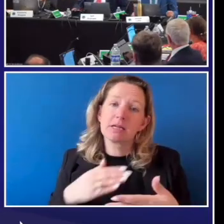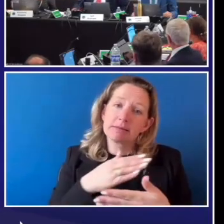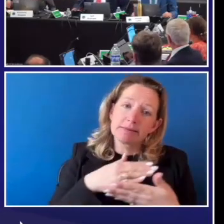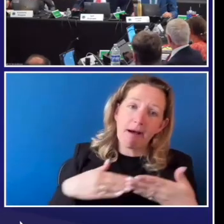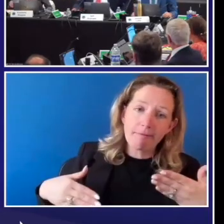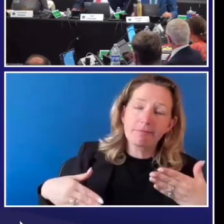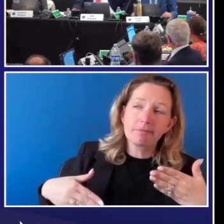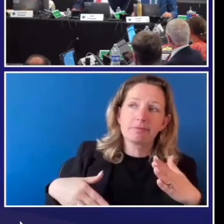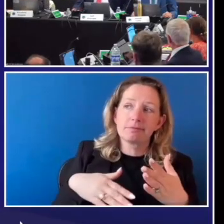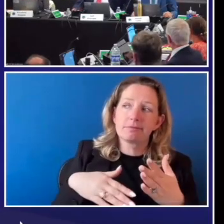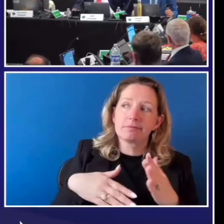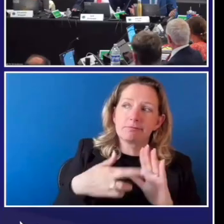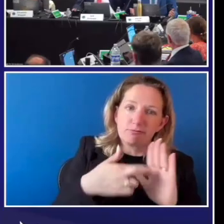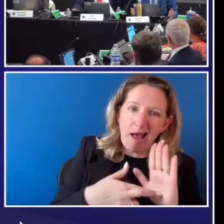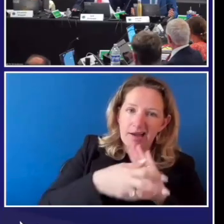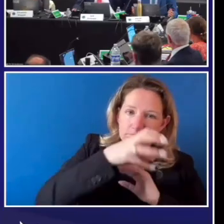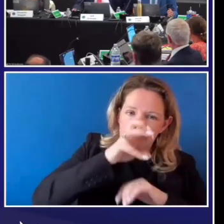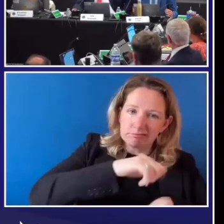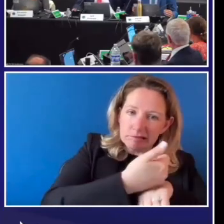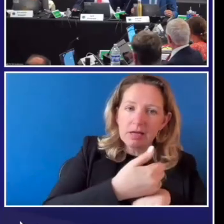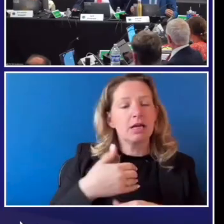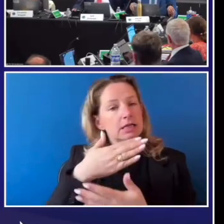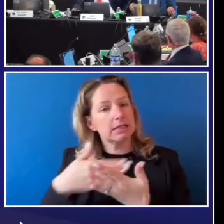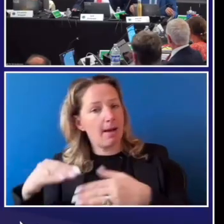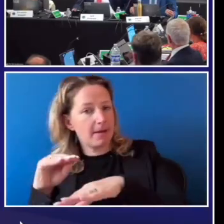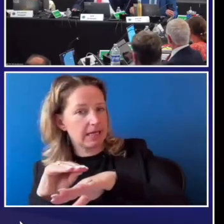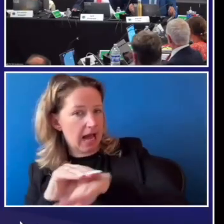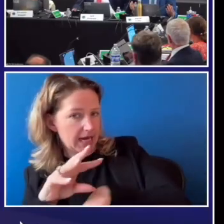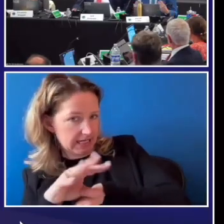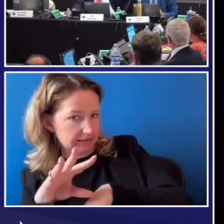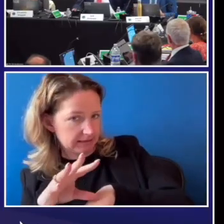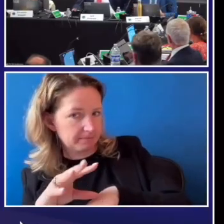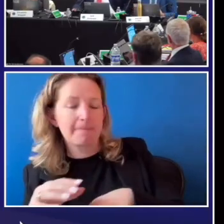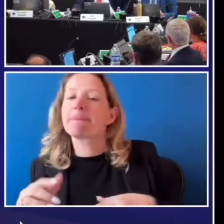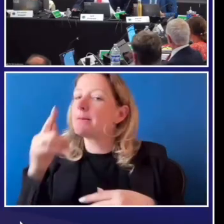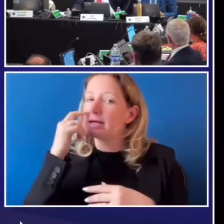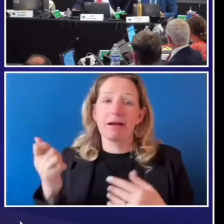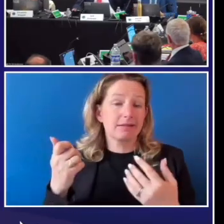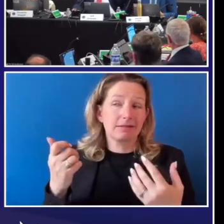guidance, but at the end of the day, we don't want to overly constrain the department, or,